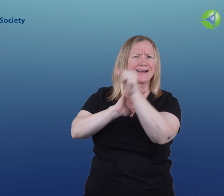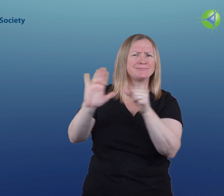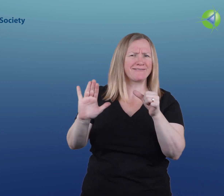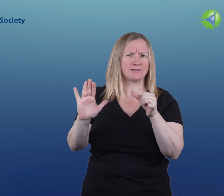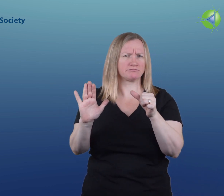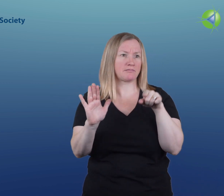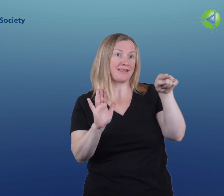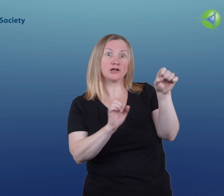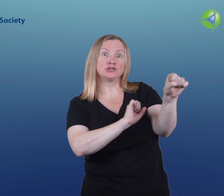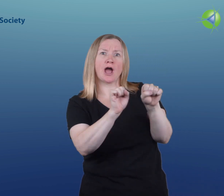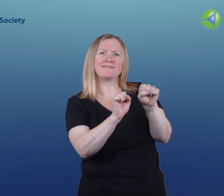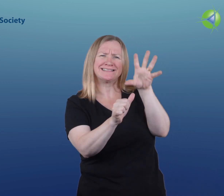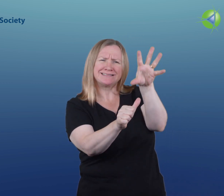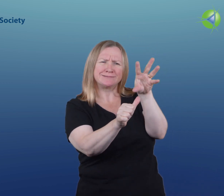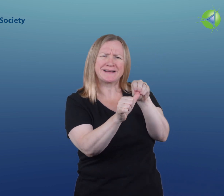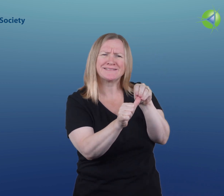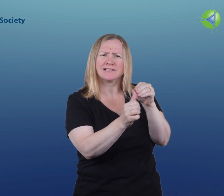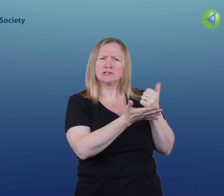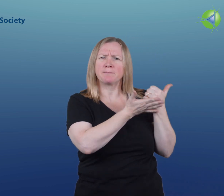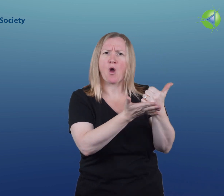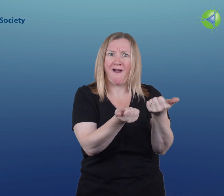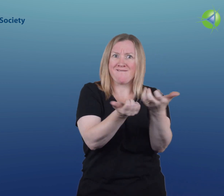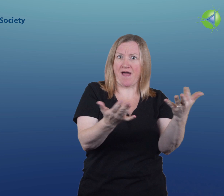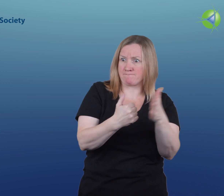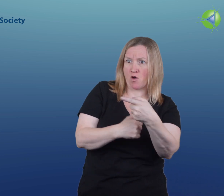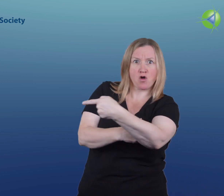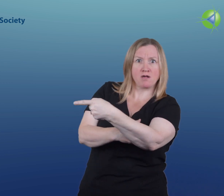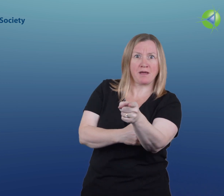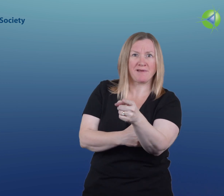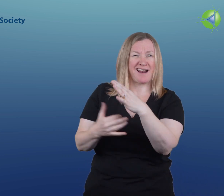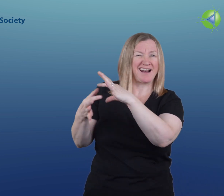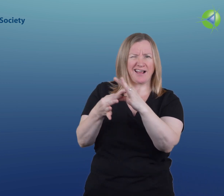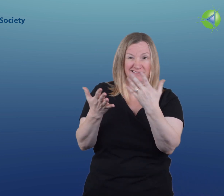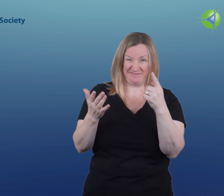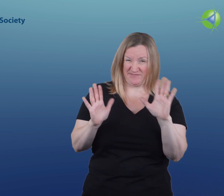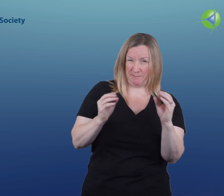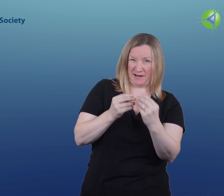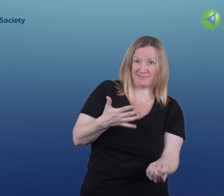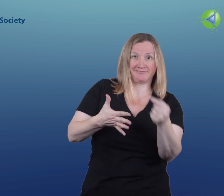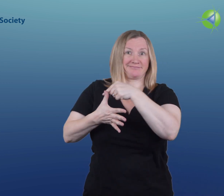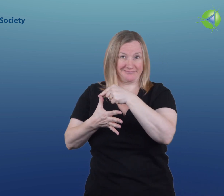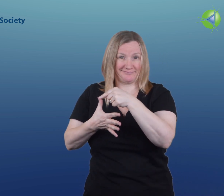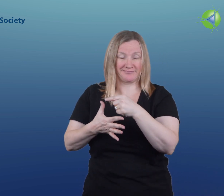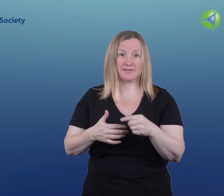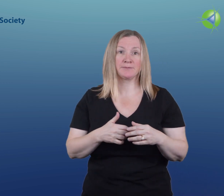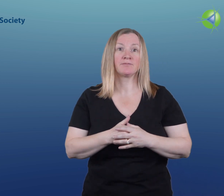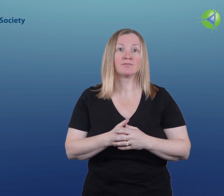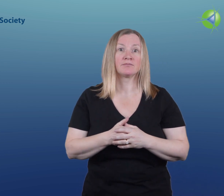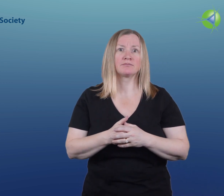their experience of the specific services and support available to them, as set out above